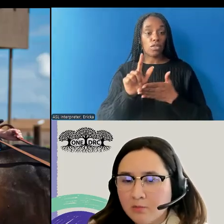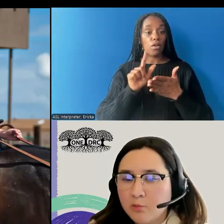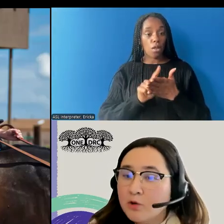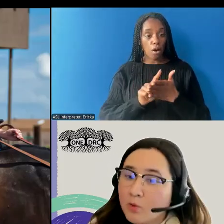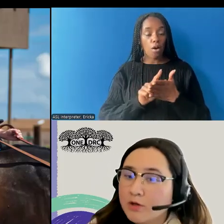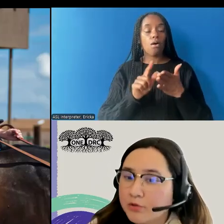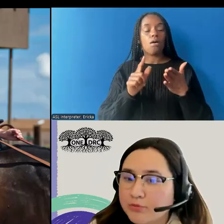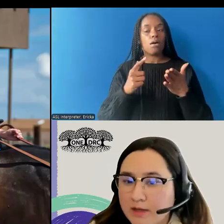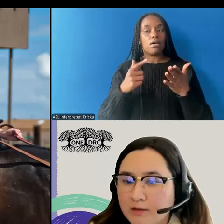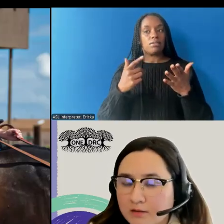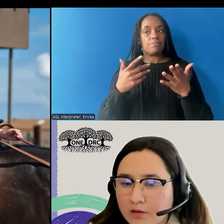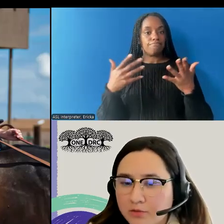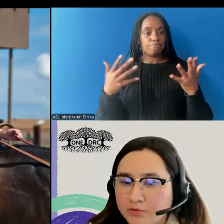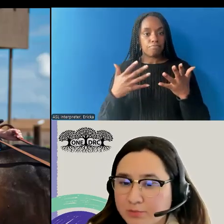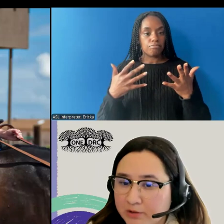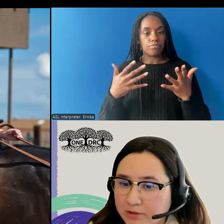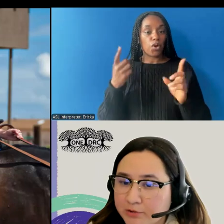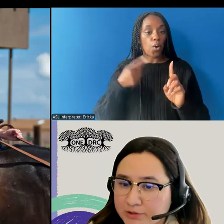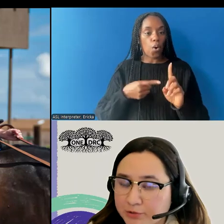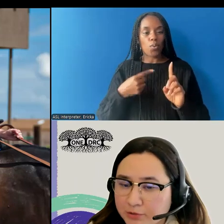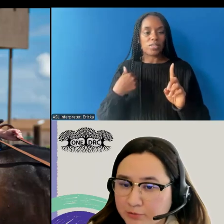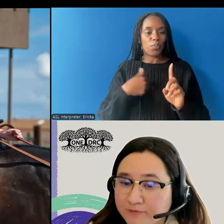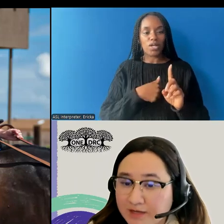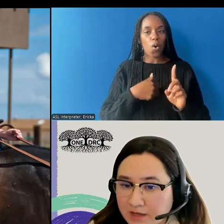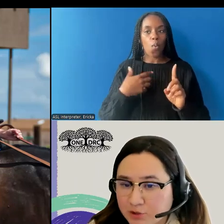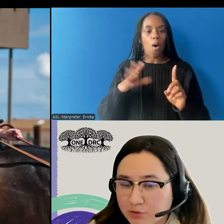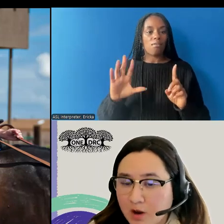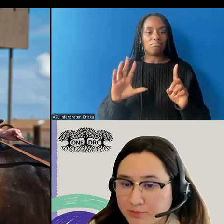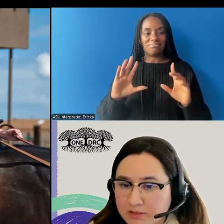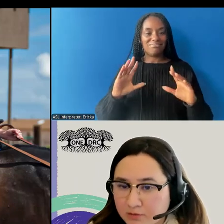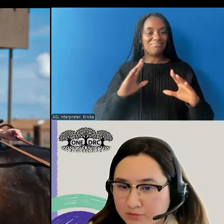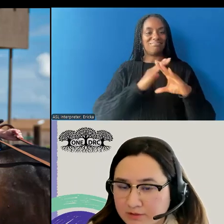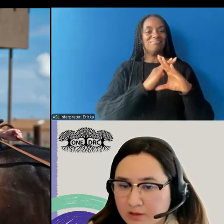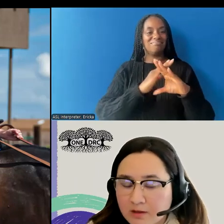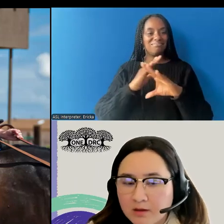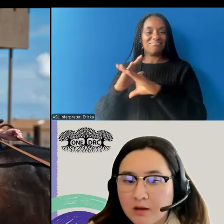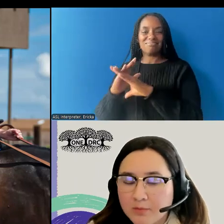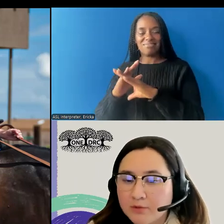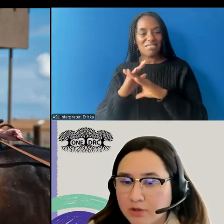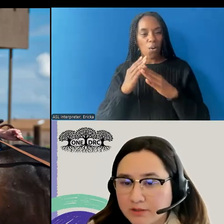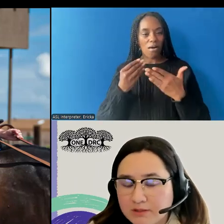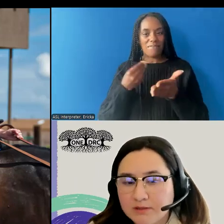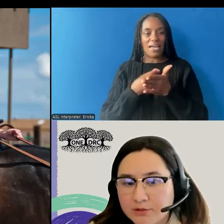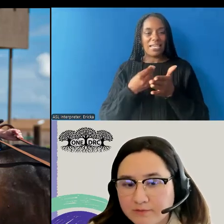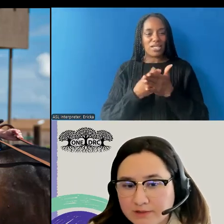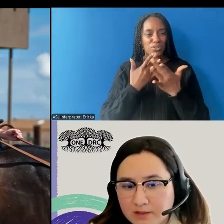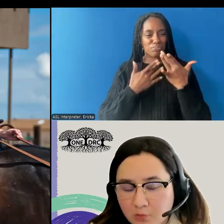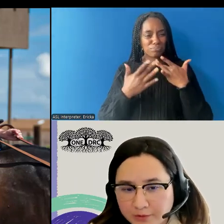we don't want to create those barriers or those financial obstacles. In regards to the service anymore,